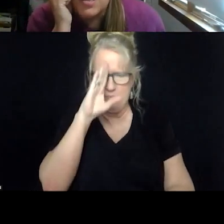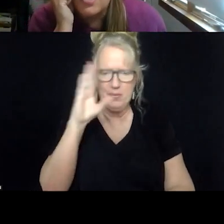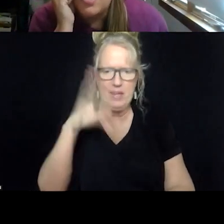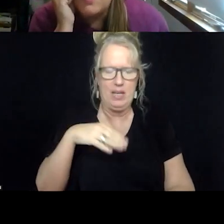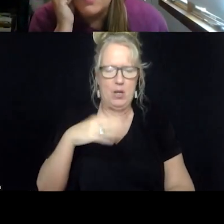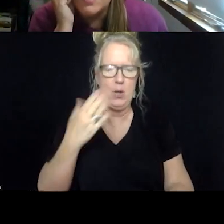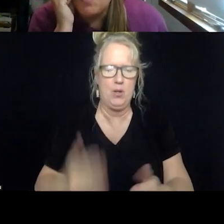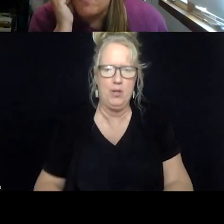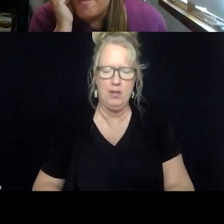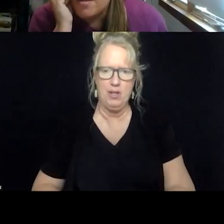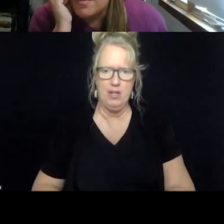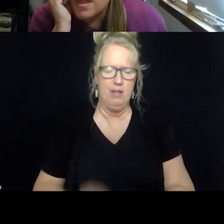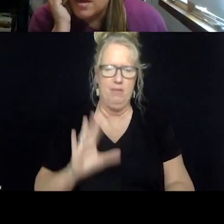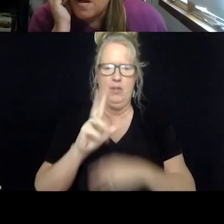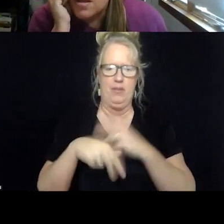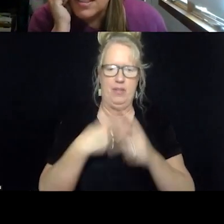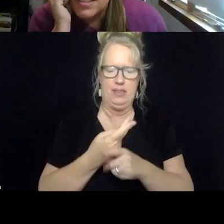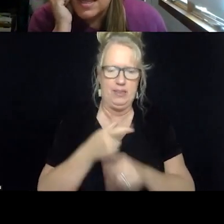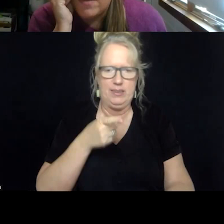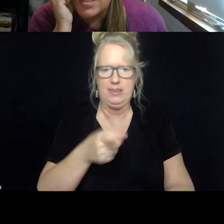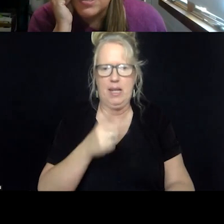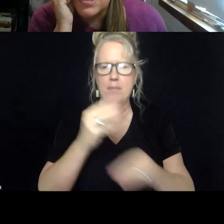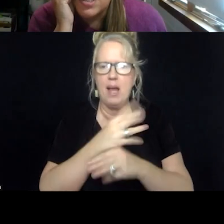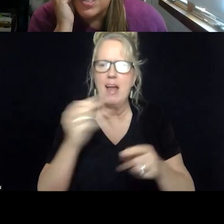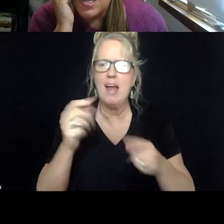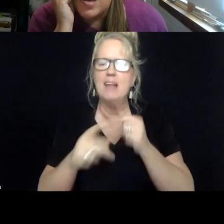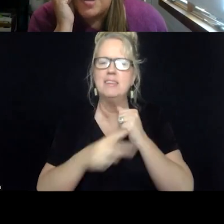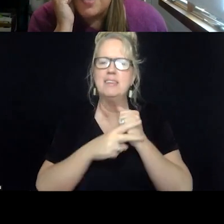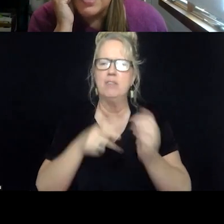AT THIS TYPE OF MATH AND COST SAVINGS.